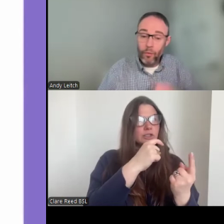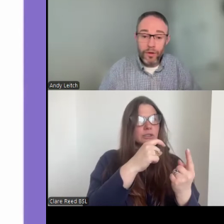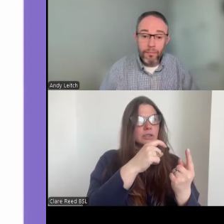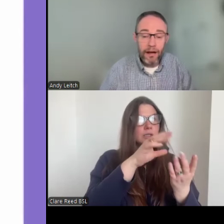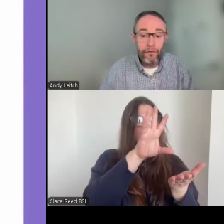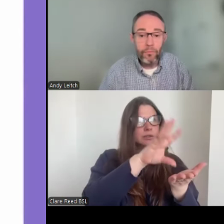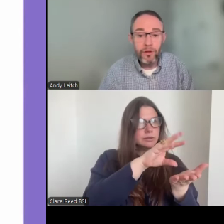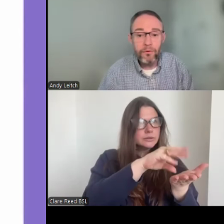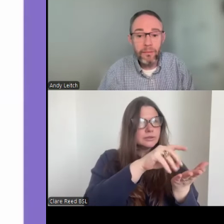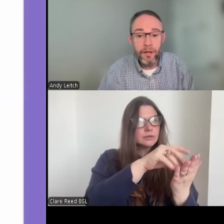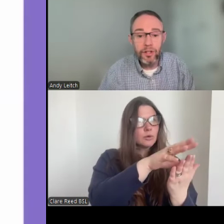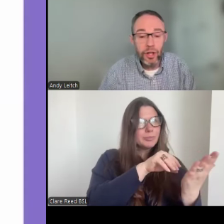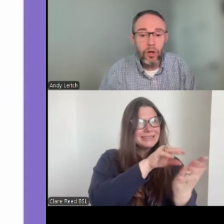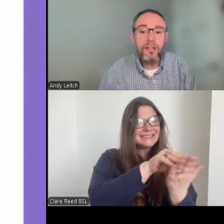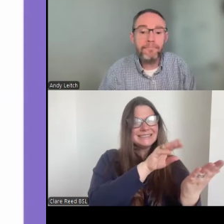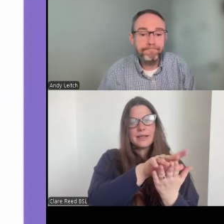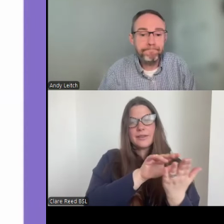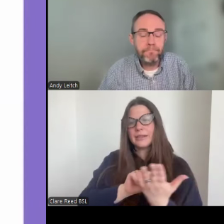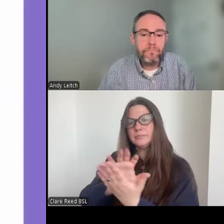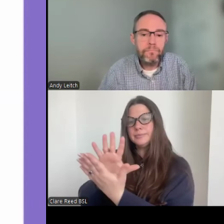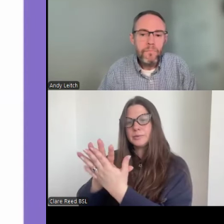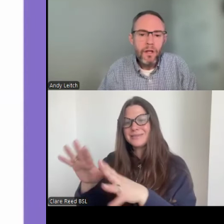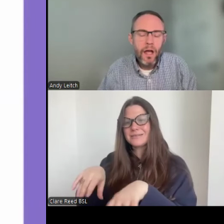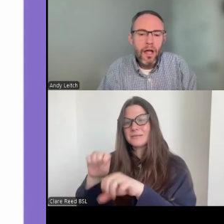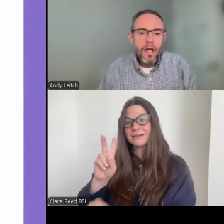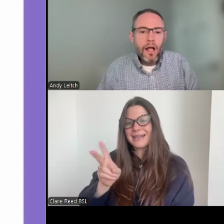with the platform, you're pretty much locked in.